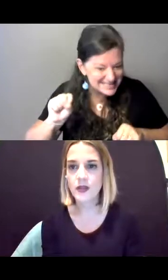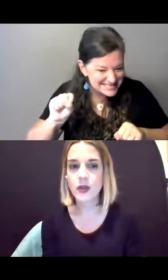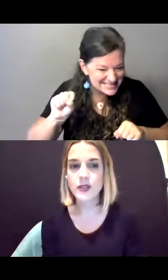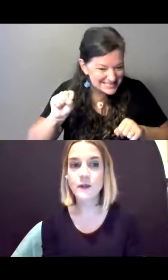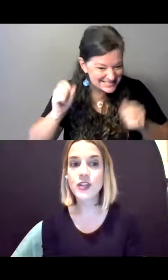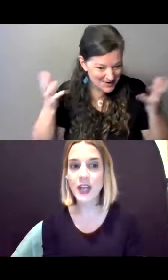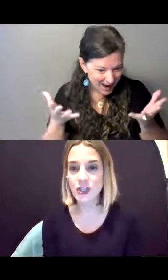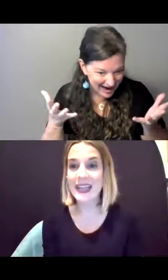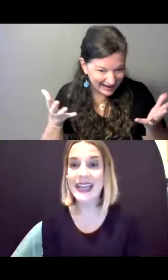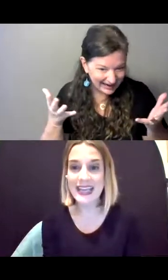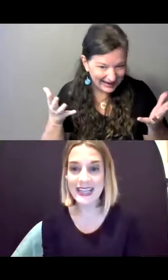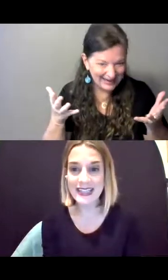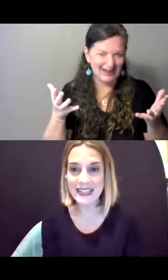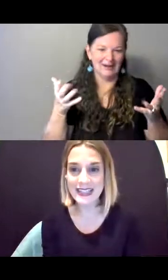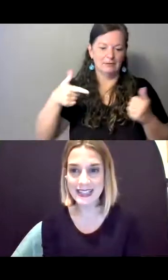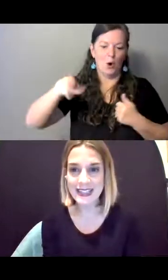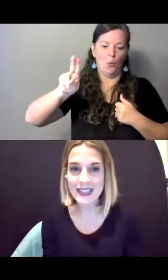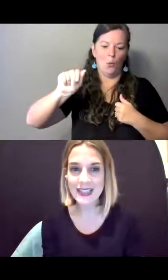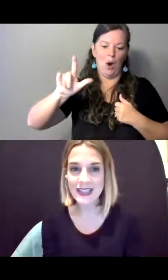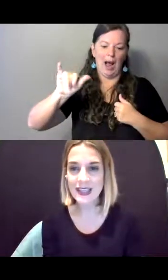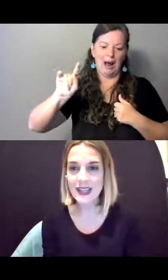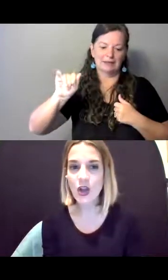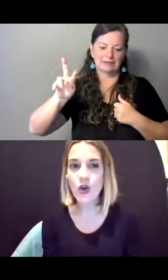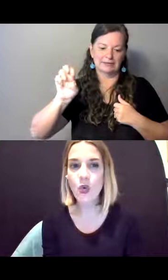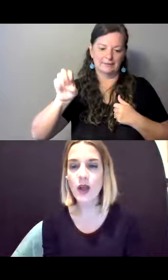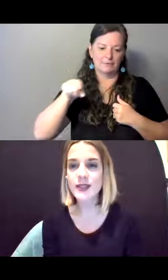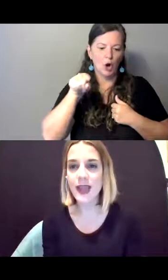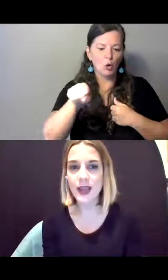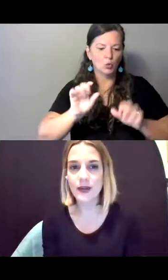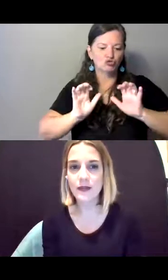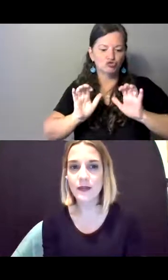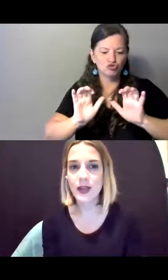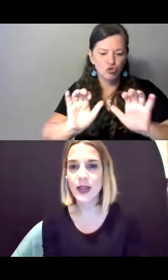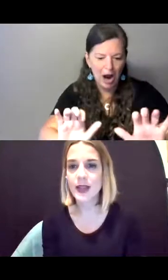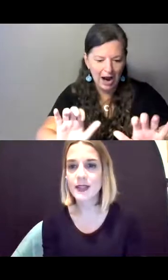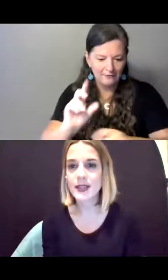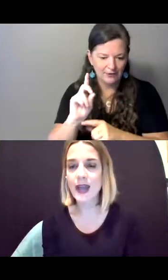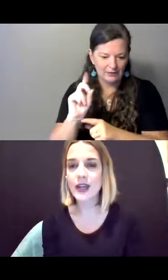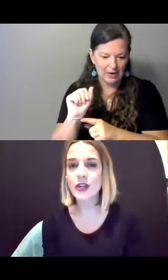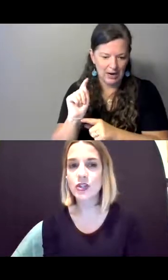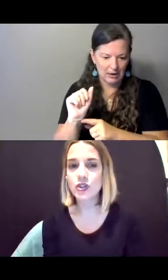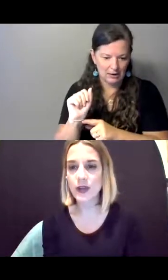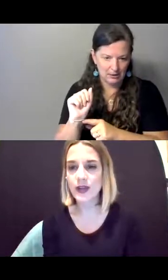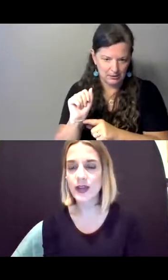So, differentiation is qualitative, data driven.